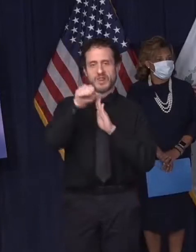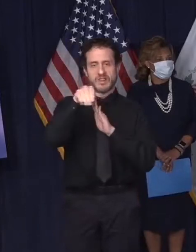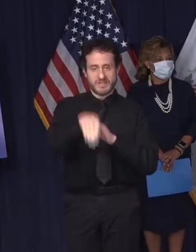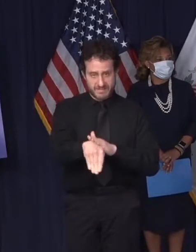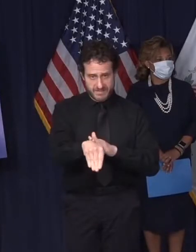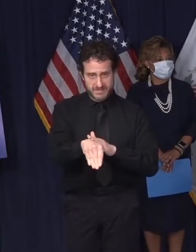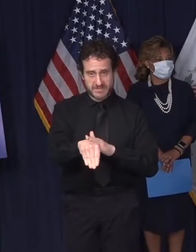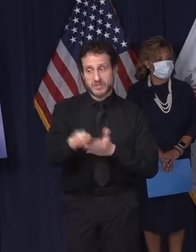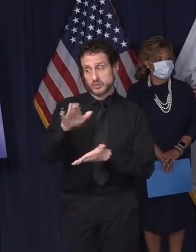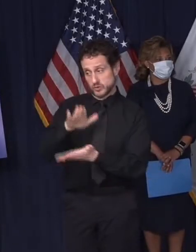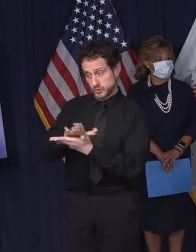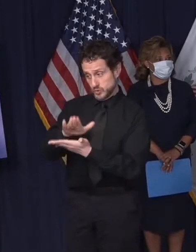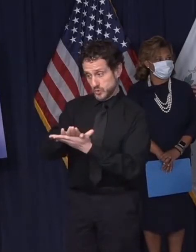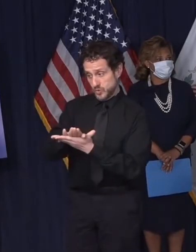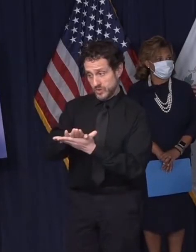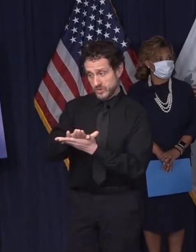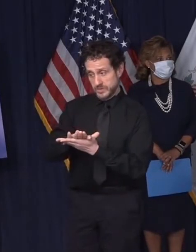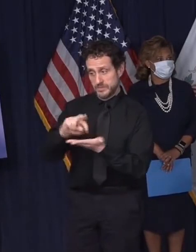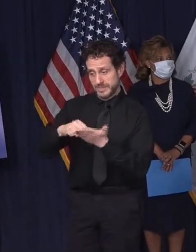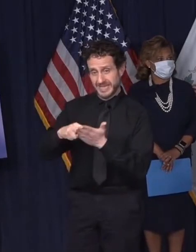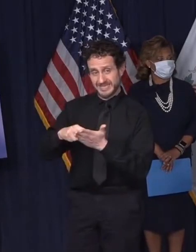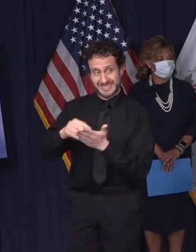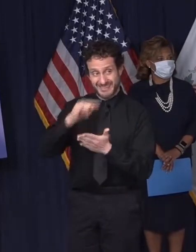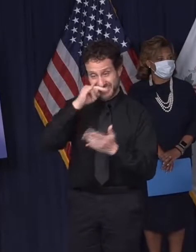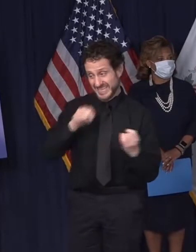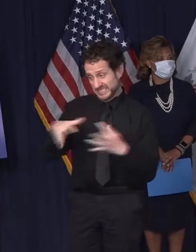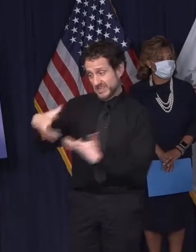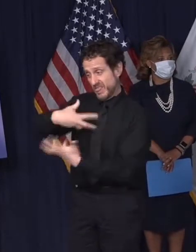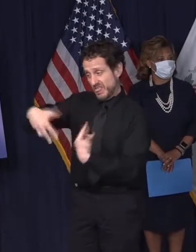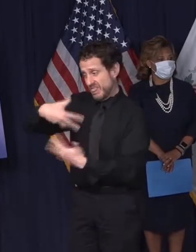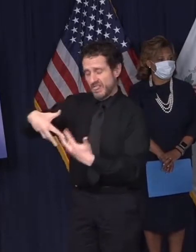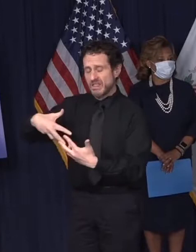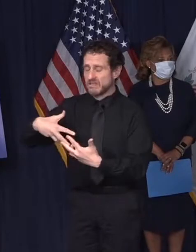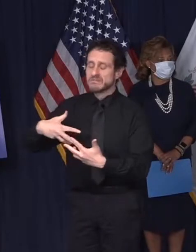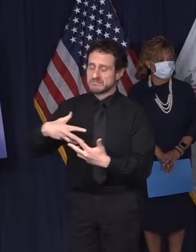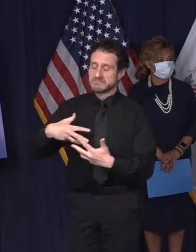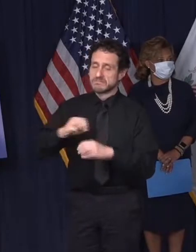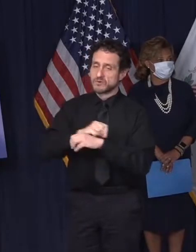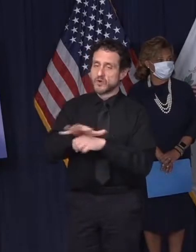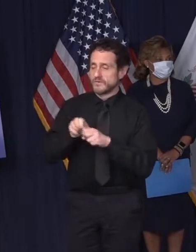AND TIME AGAIN MY DECISIONS ARE HARD ONES, BUT THEY WILL FOLLOW THE SCIENCE AND THE SCIENCE SAYS OUR STUDENTS